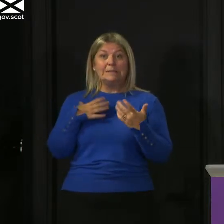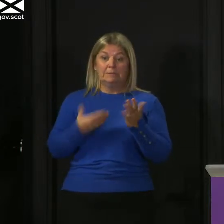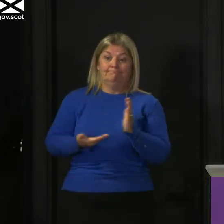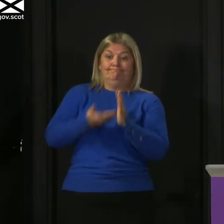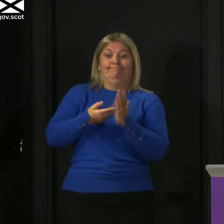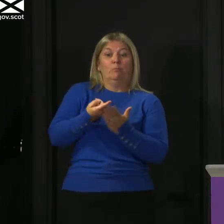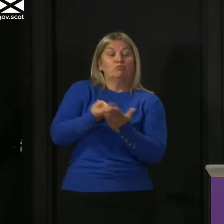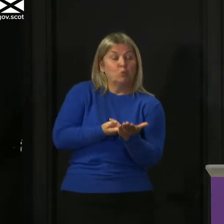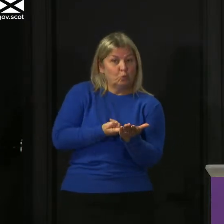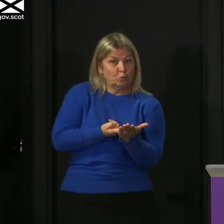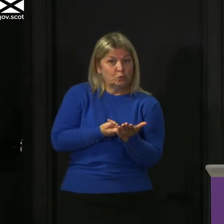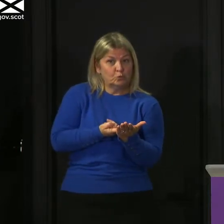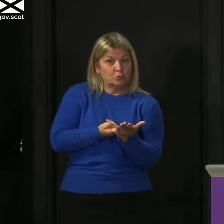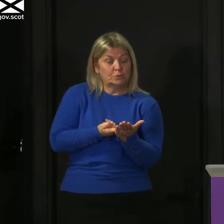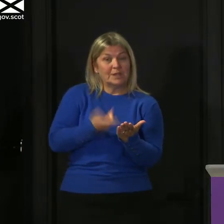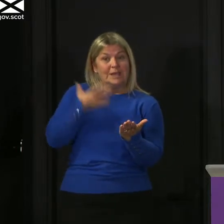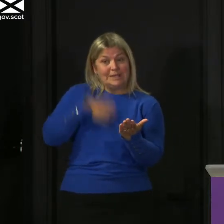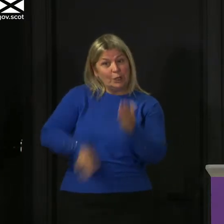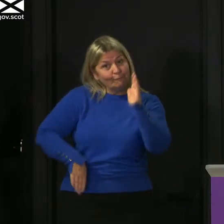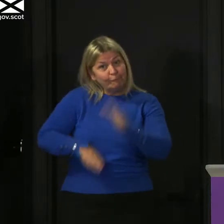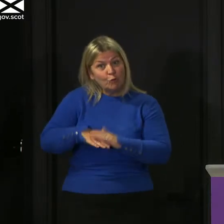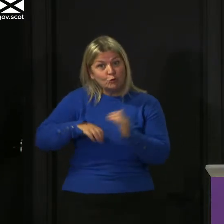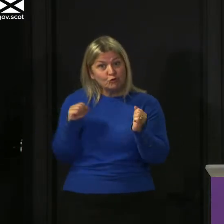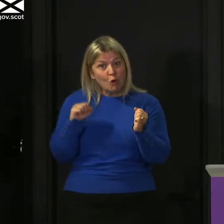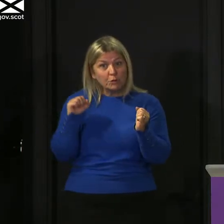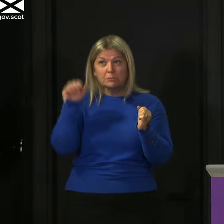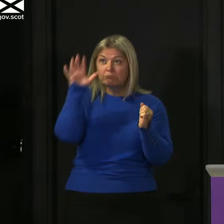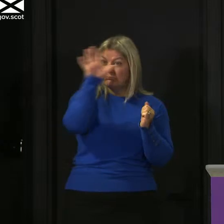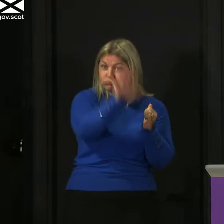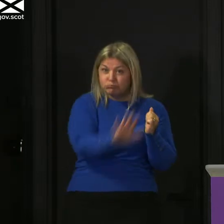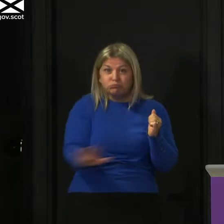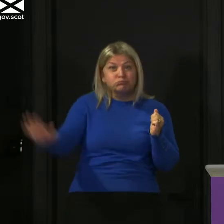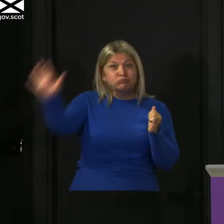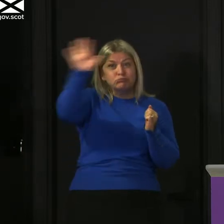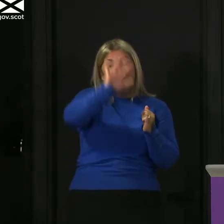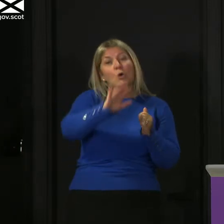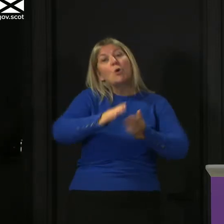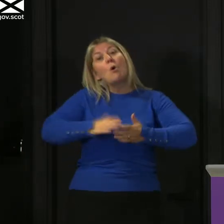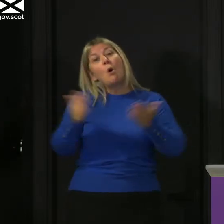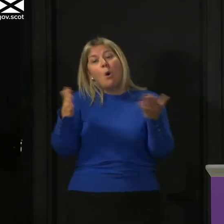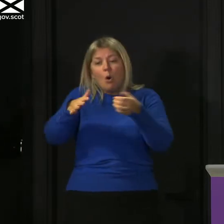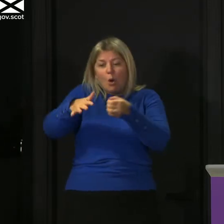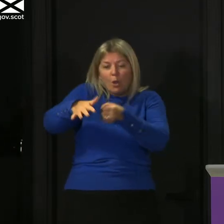are they needed nationwide or are they needed on a local or regional basis? We have not taken